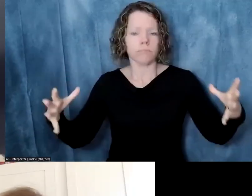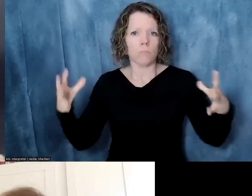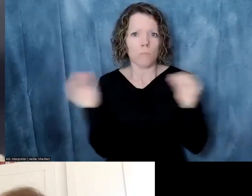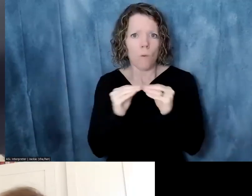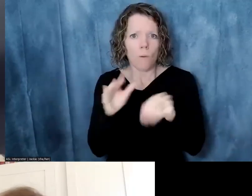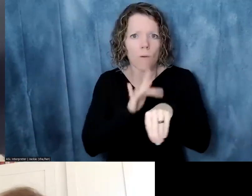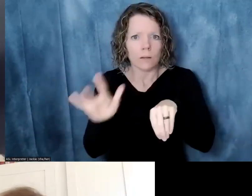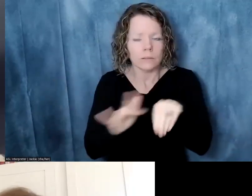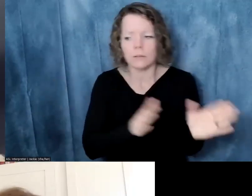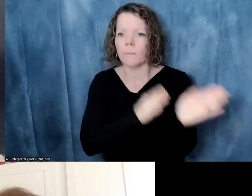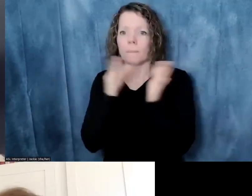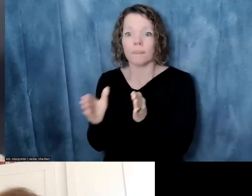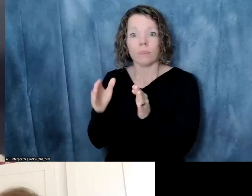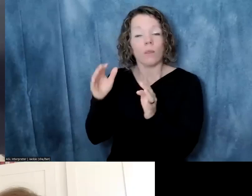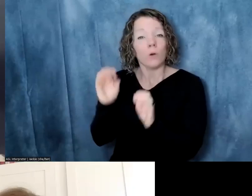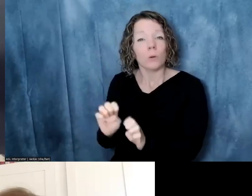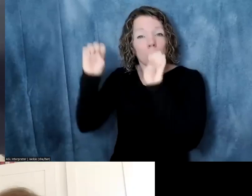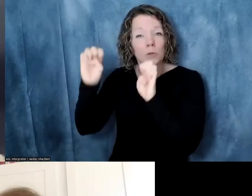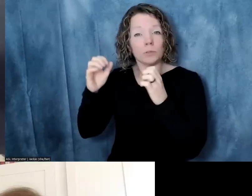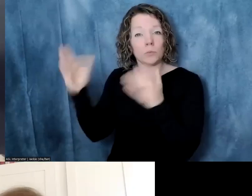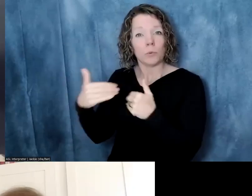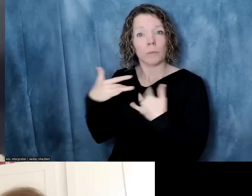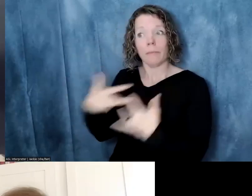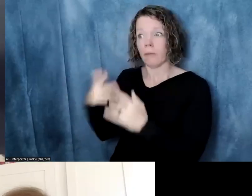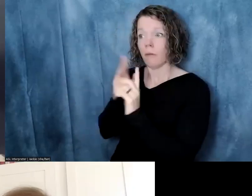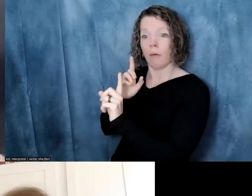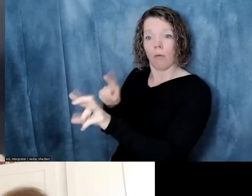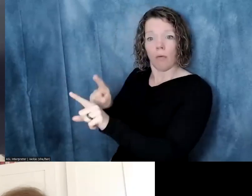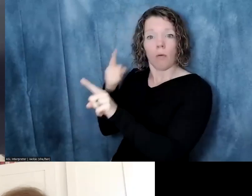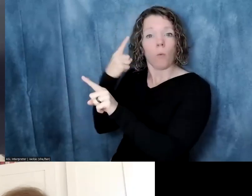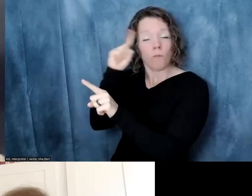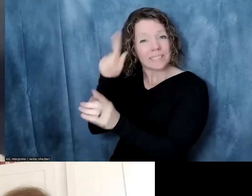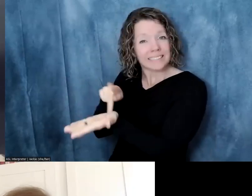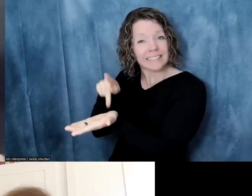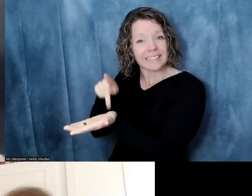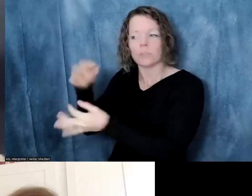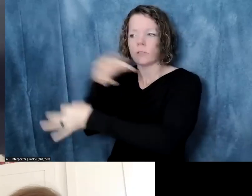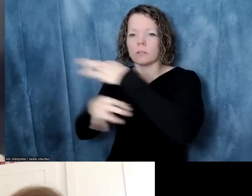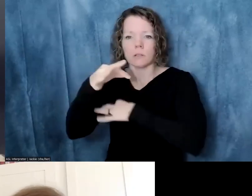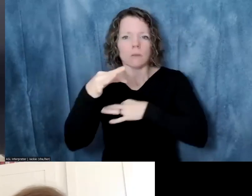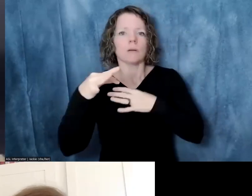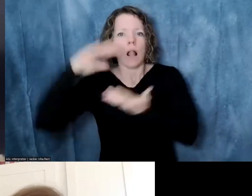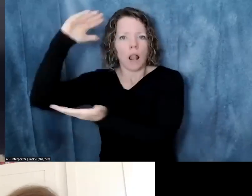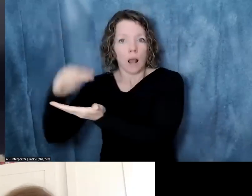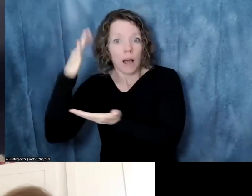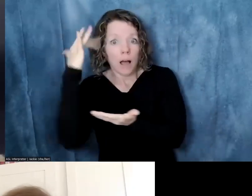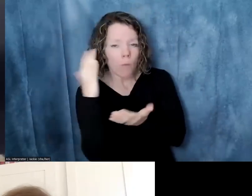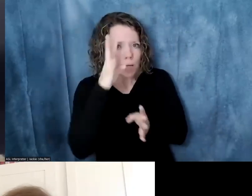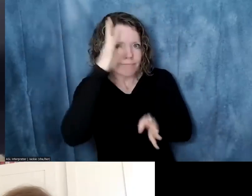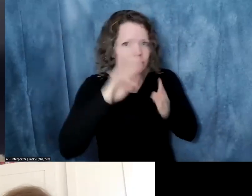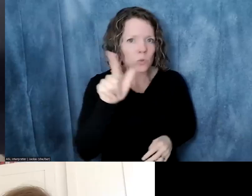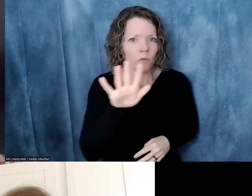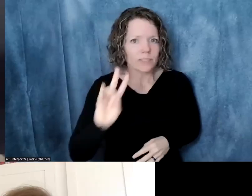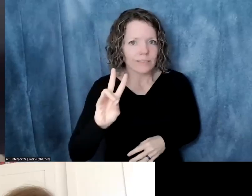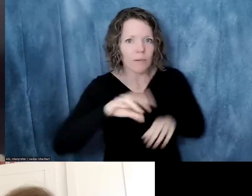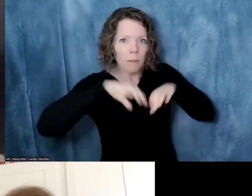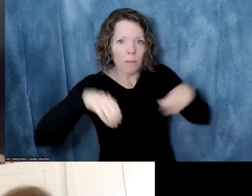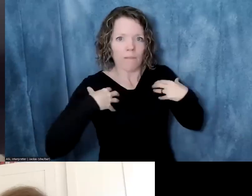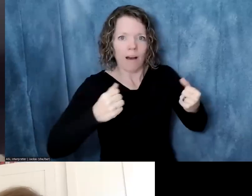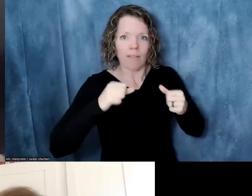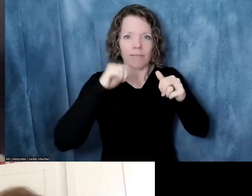such as the 24/7 Behavioral Health Access Line and the Community Behavioral Healthcare System.